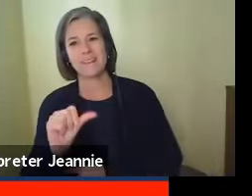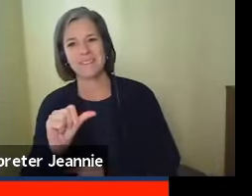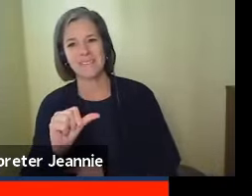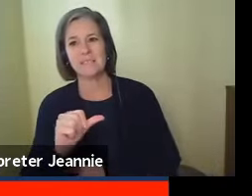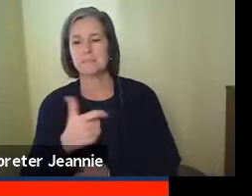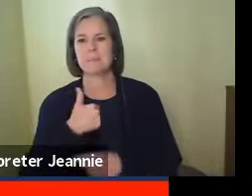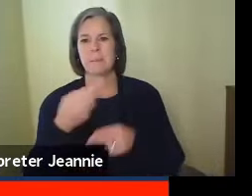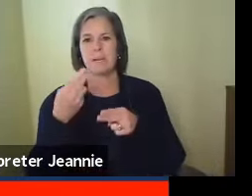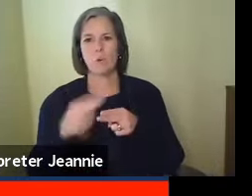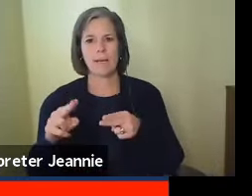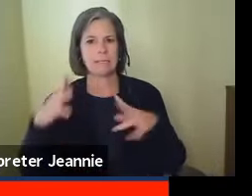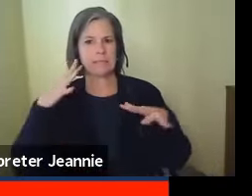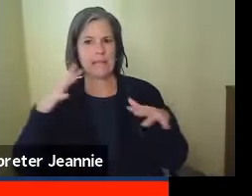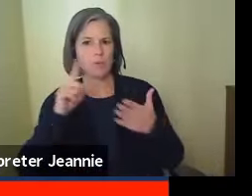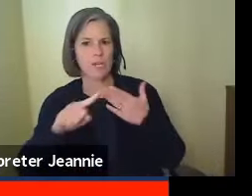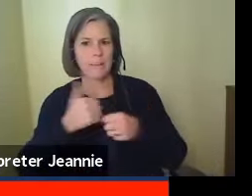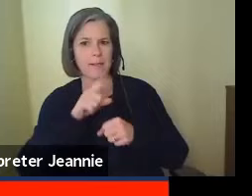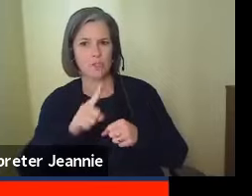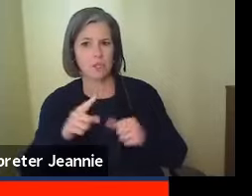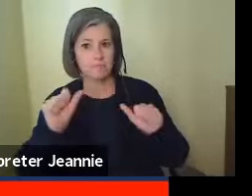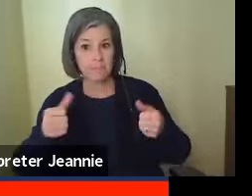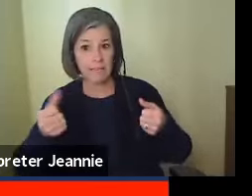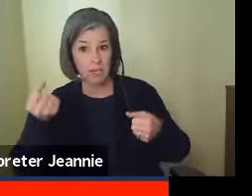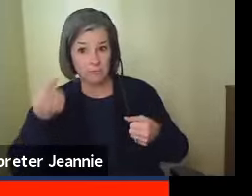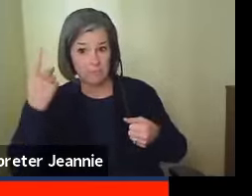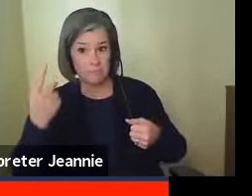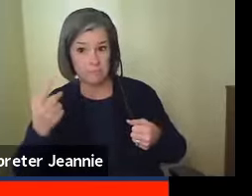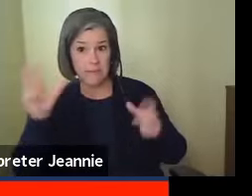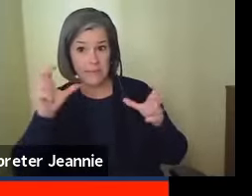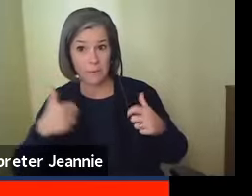quick sound check to make sure I can be heard. Apparently I can because I see Jeannie